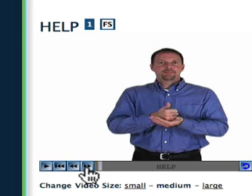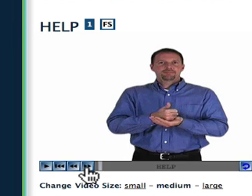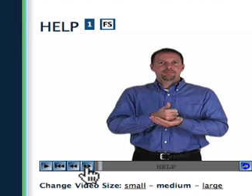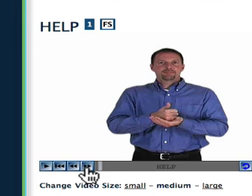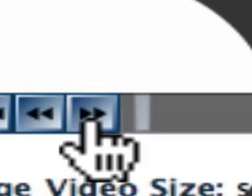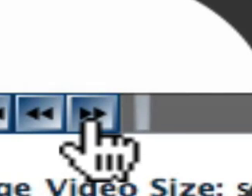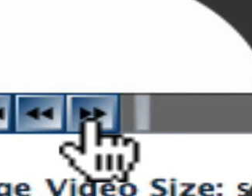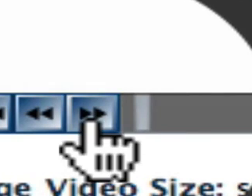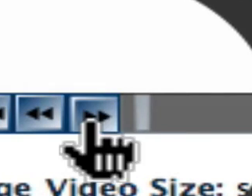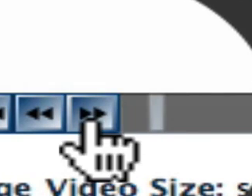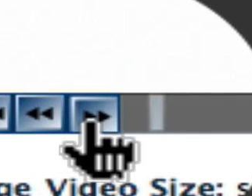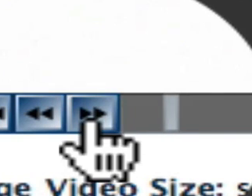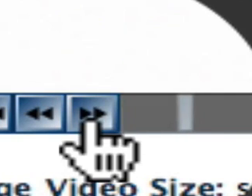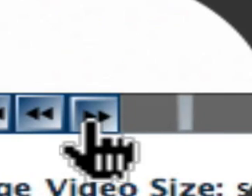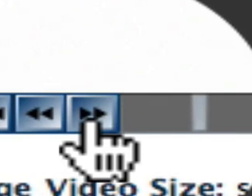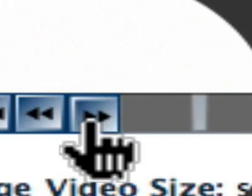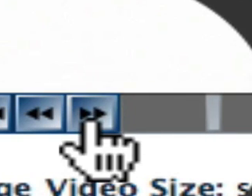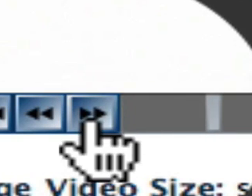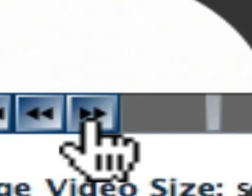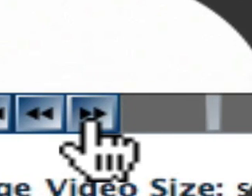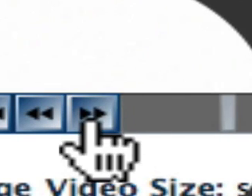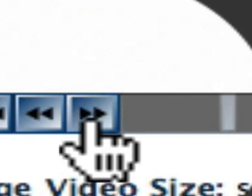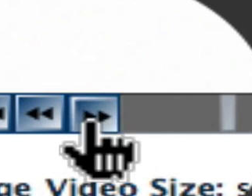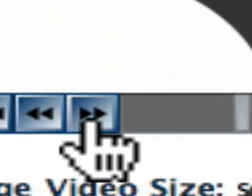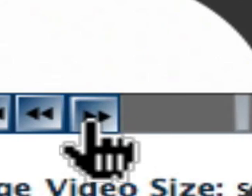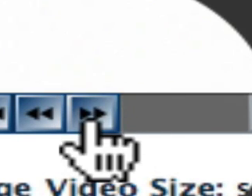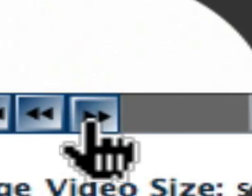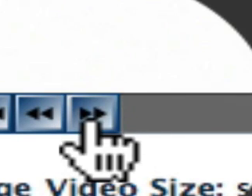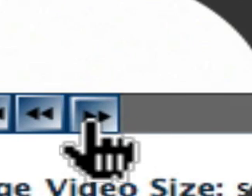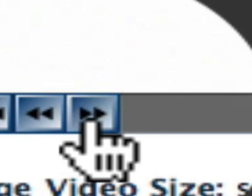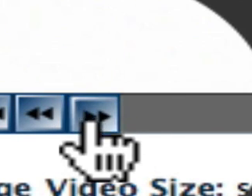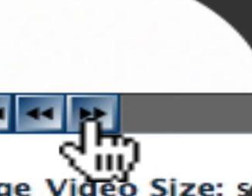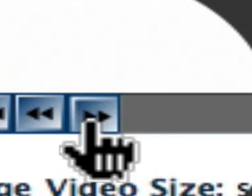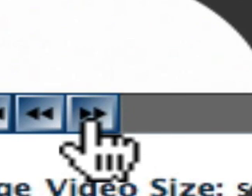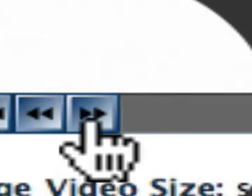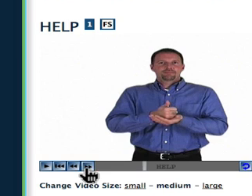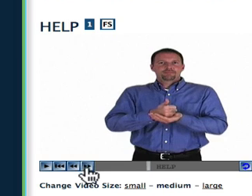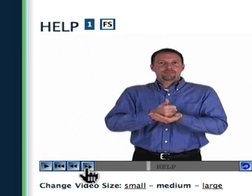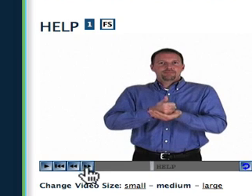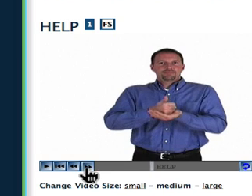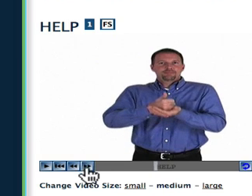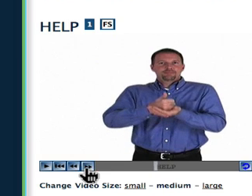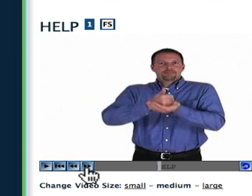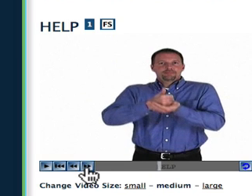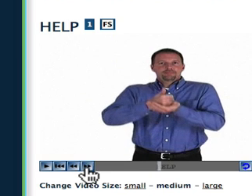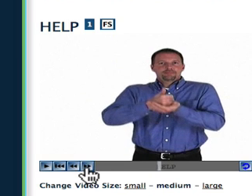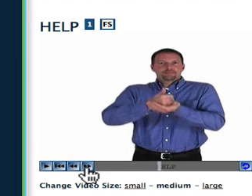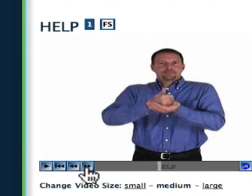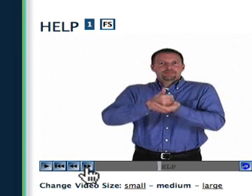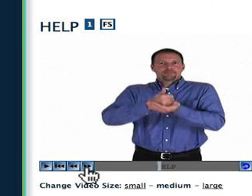For example, I can use the frame advance control and say I want to add a frame in the middle